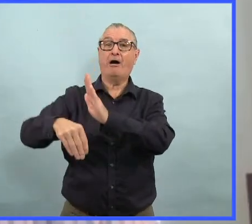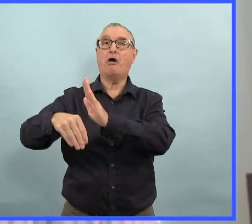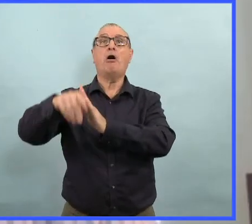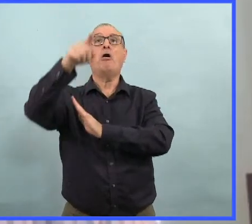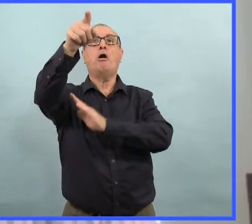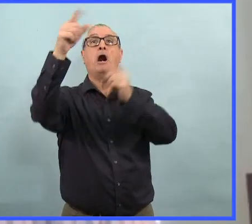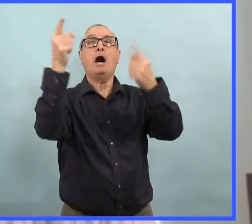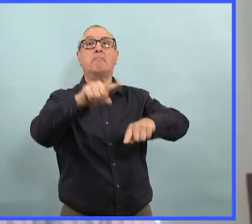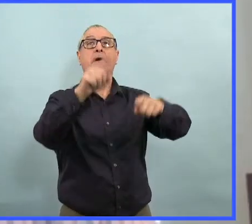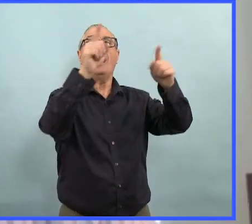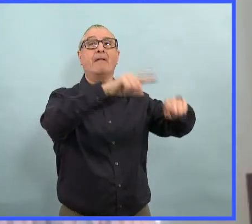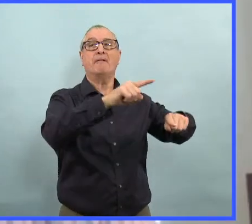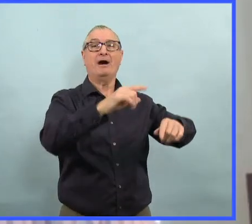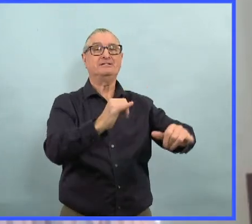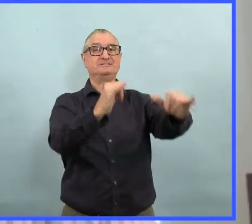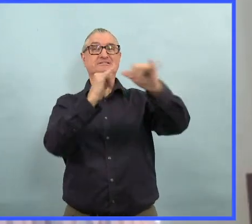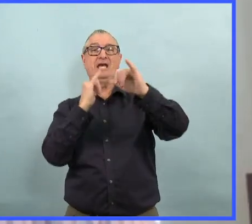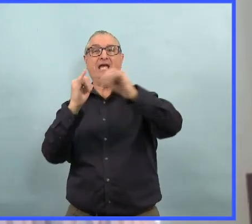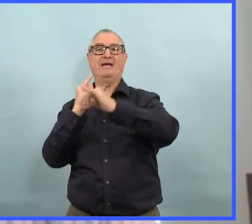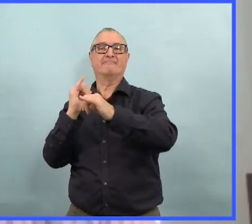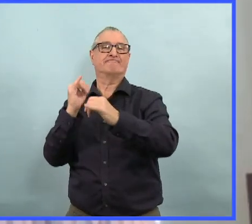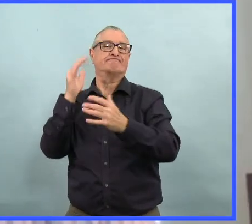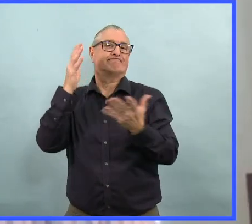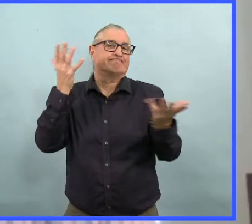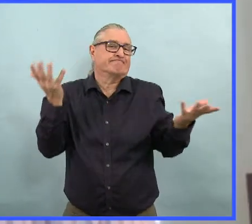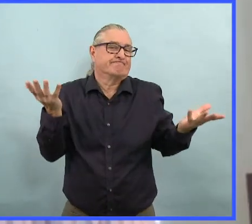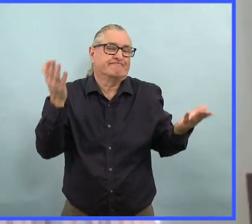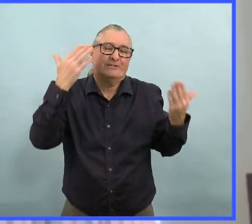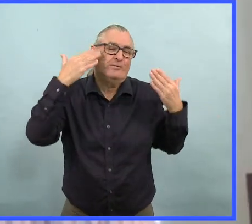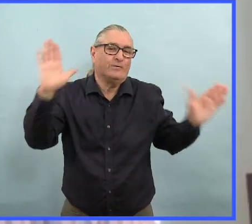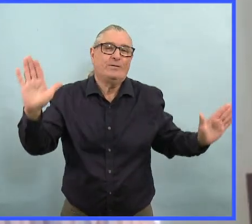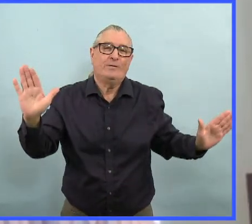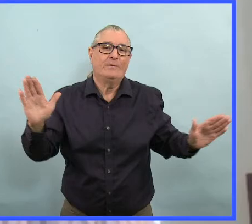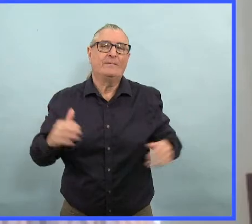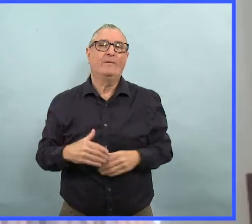you know significant amount of transmission that goes on with omicron we know that it is